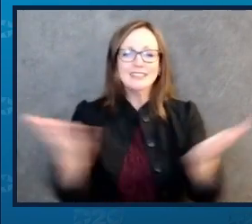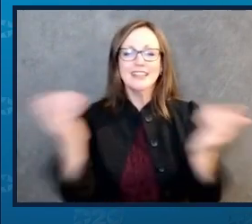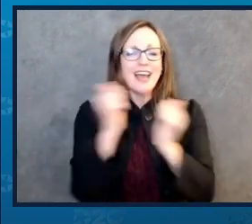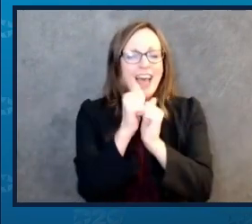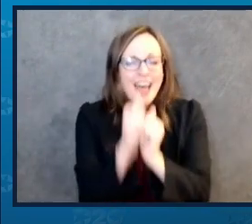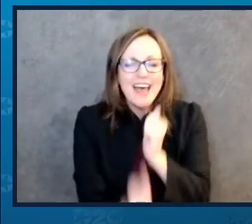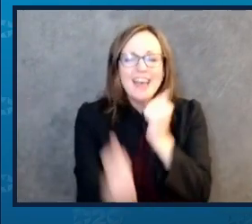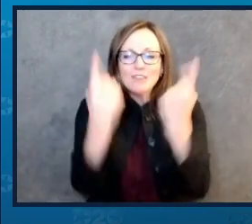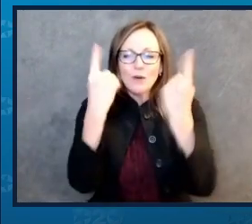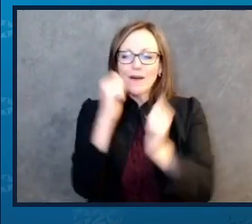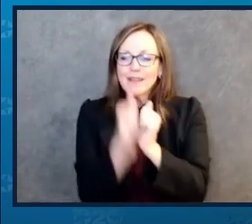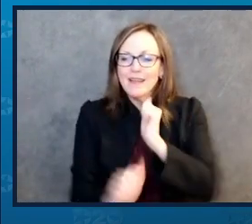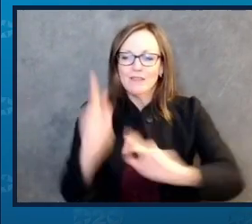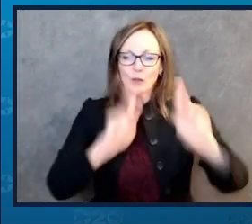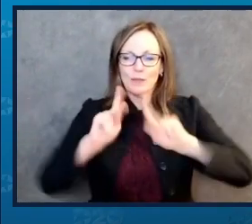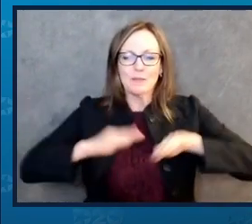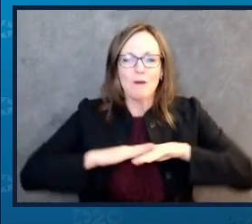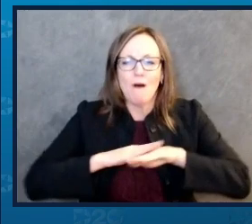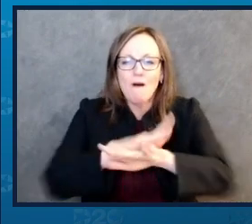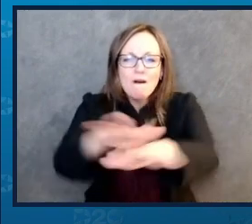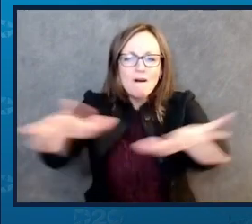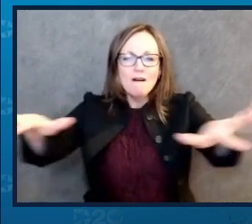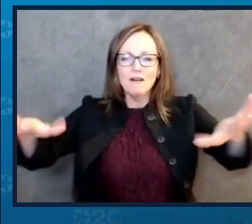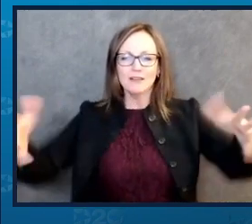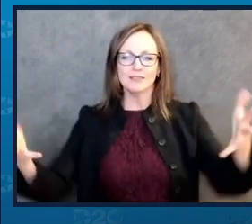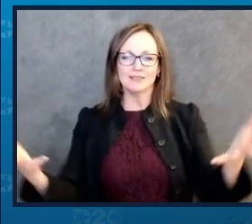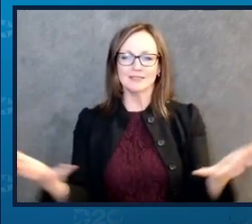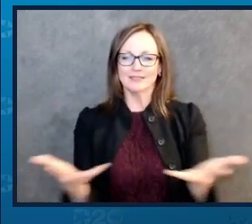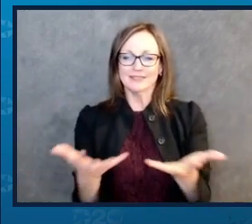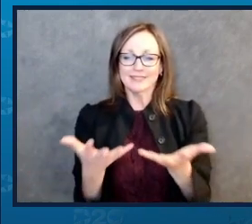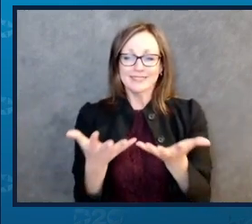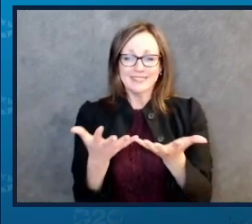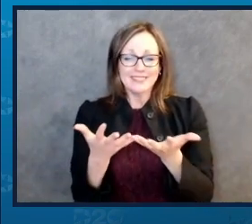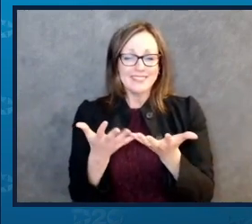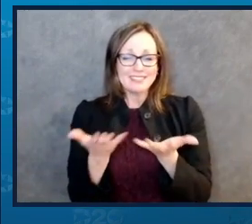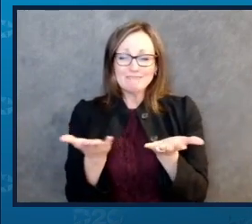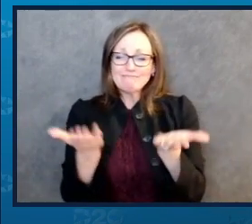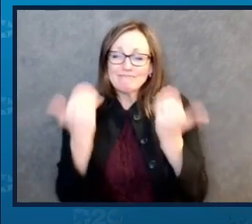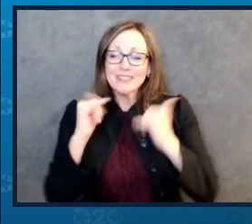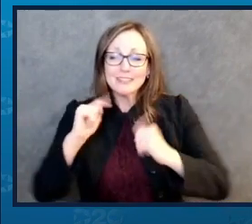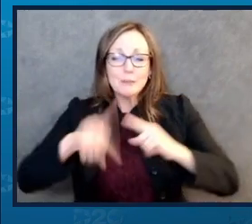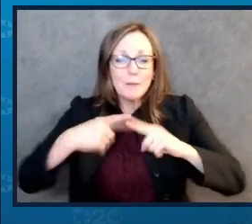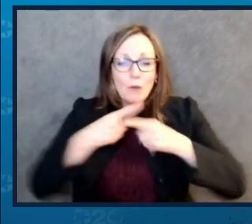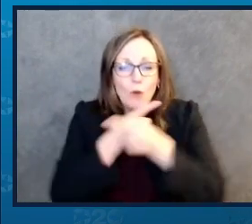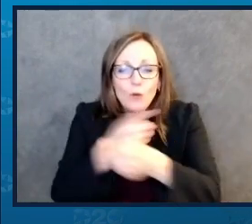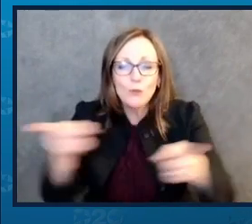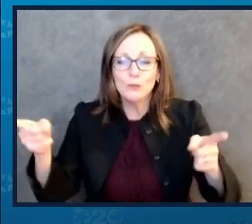SUEDING OUR FAMILY MEMBER, RALLYING OUR FRIENDS, ORGANIZING